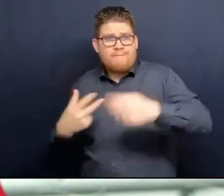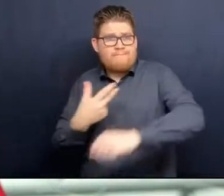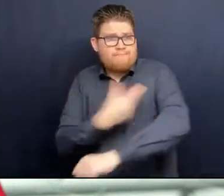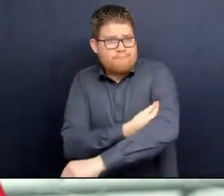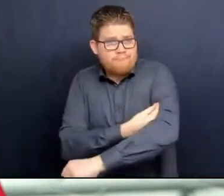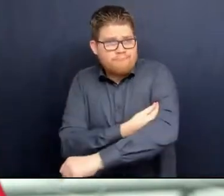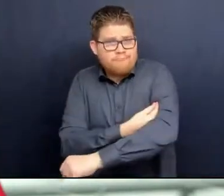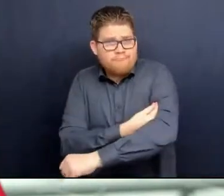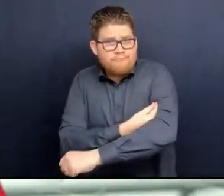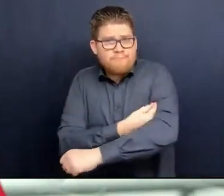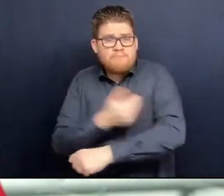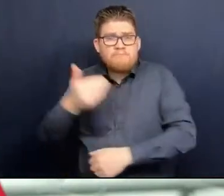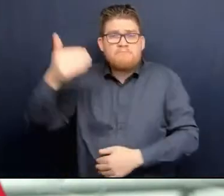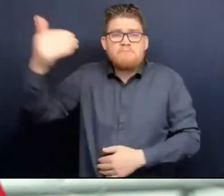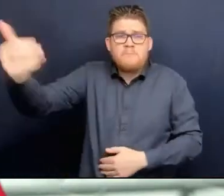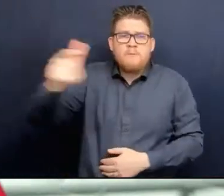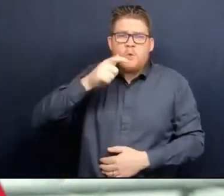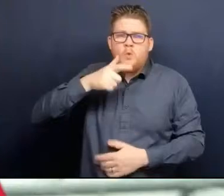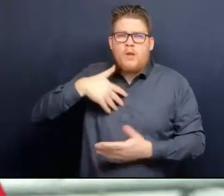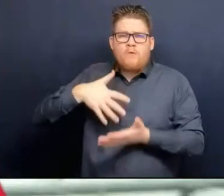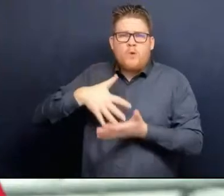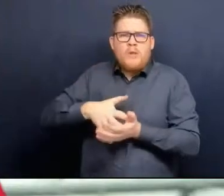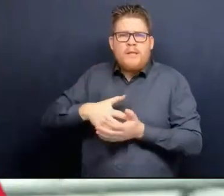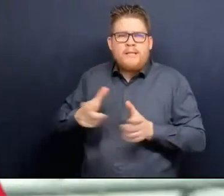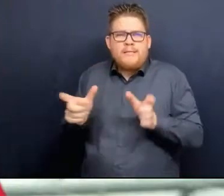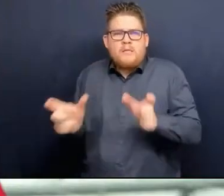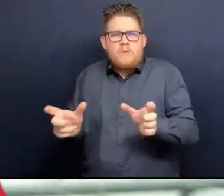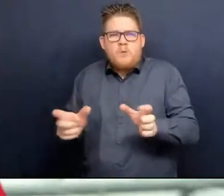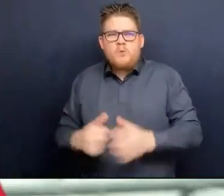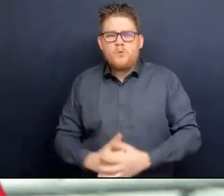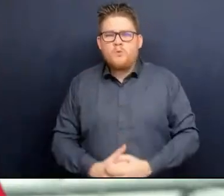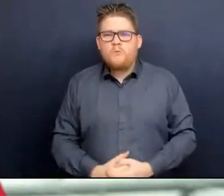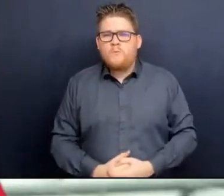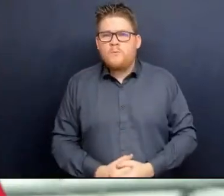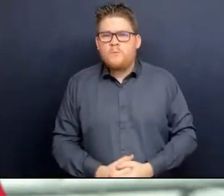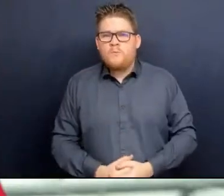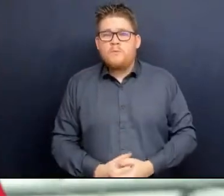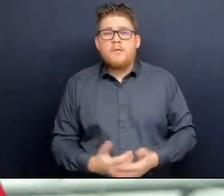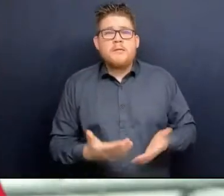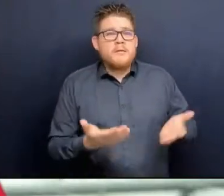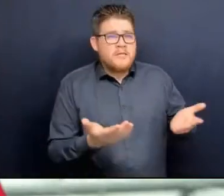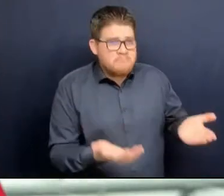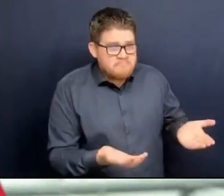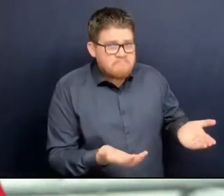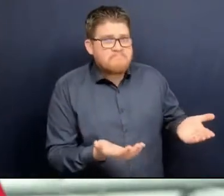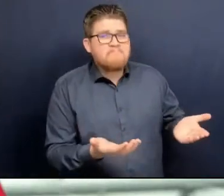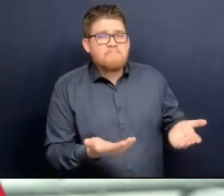said, maybe coming down the line. Lots of lots of questions , and I think those are questions that we're all asking